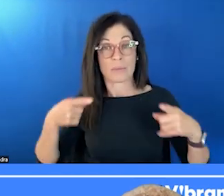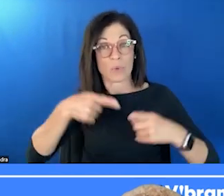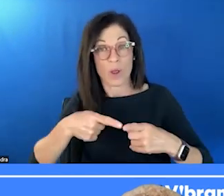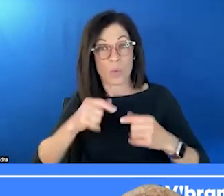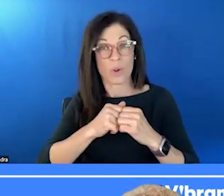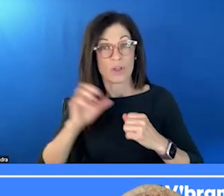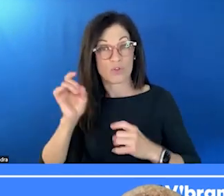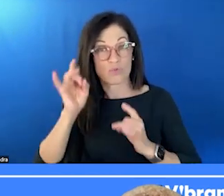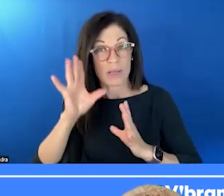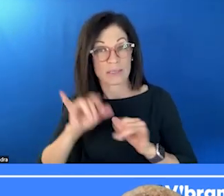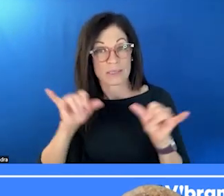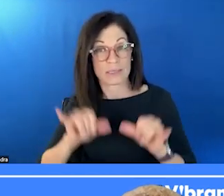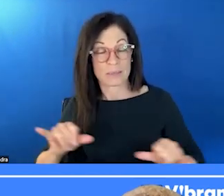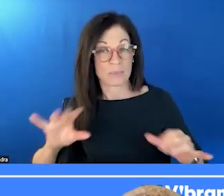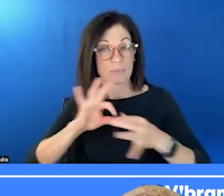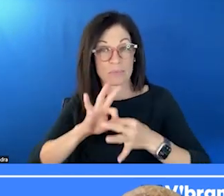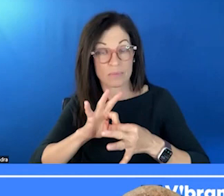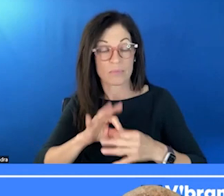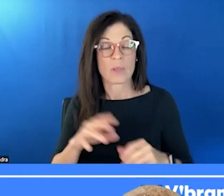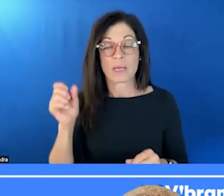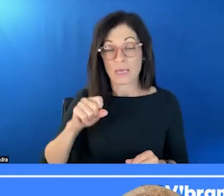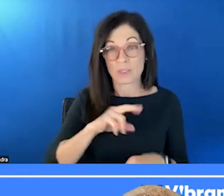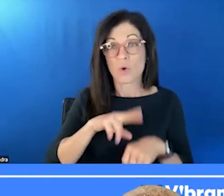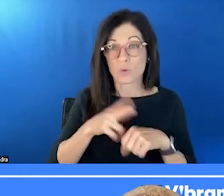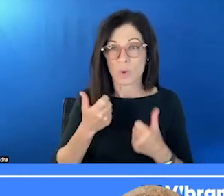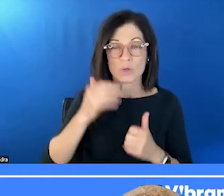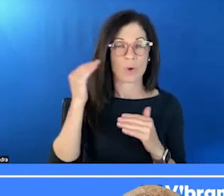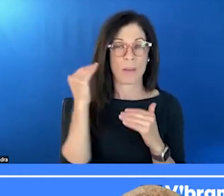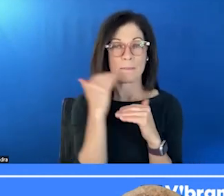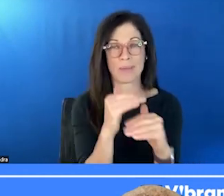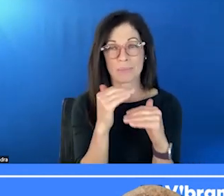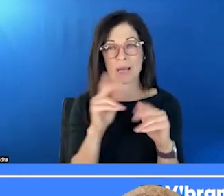OF COURSE, WE WANT TO MINIMIZE PEOPLE GOING TO EMERGENCY ROOMS,